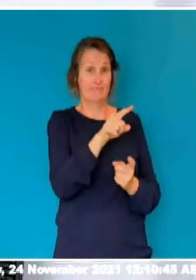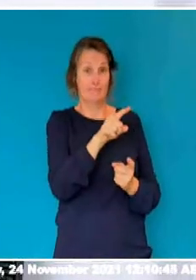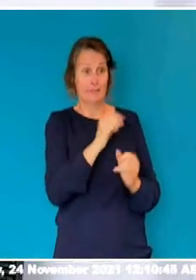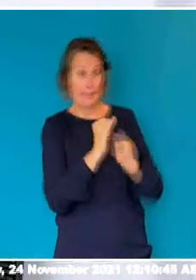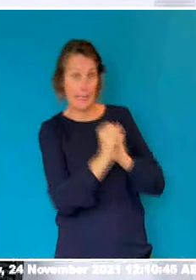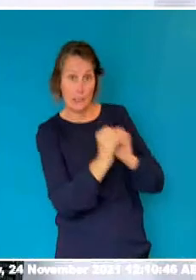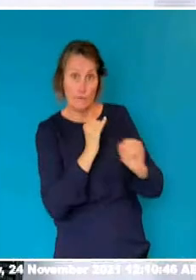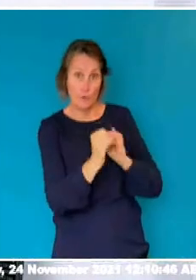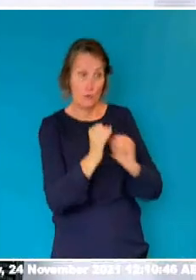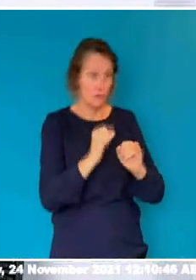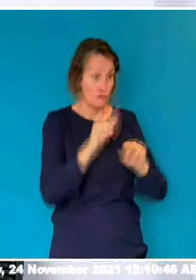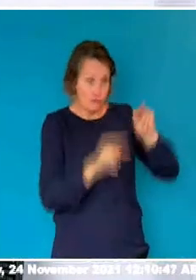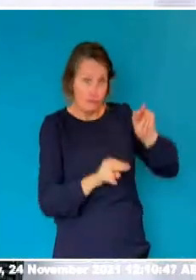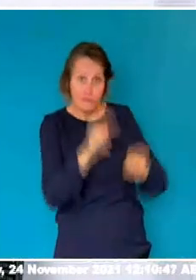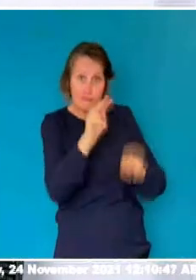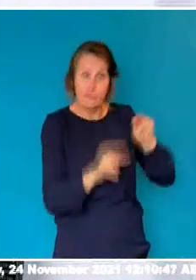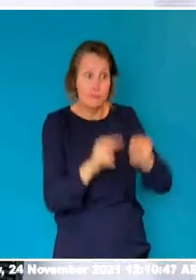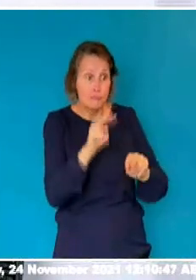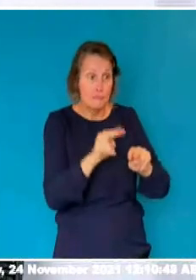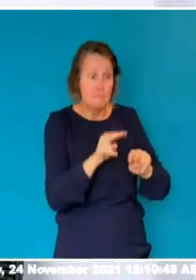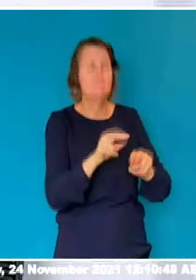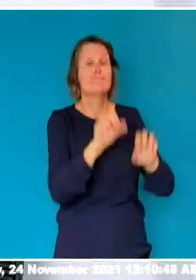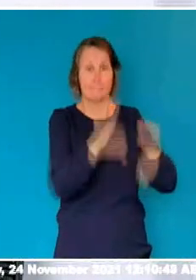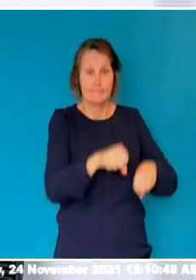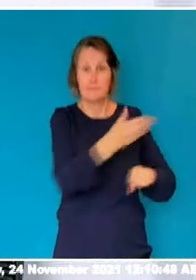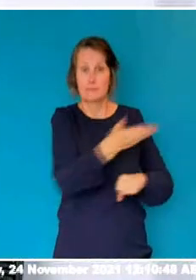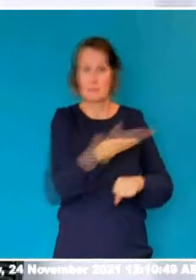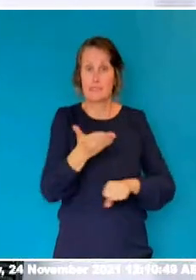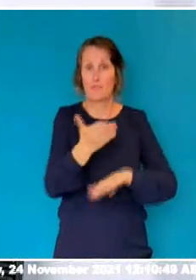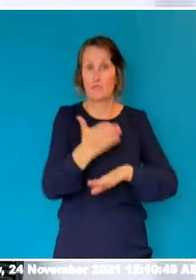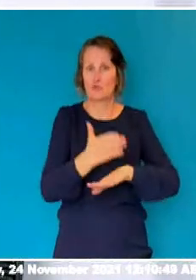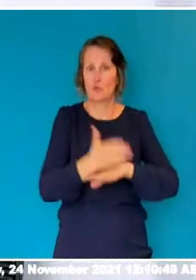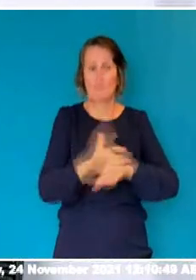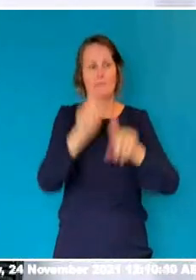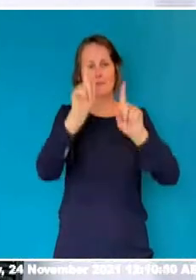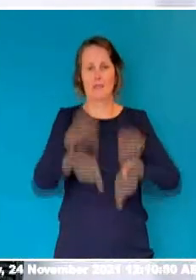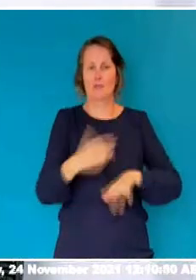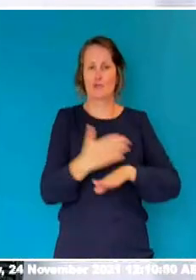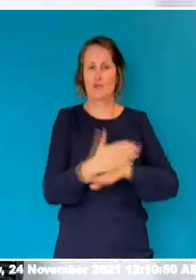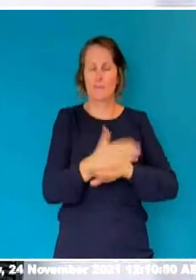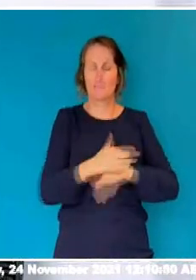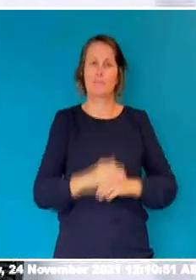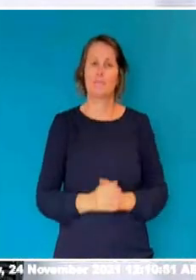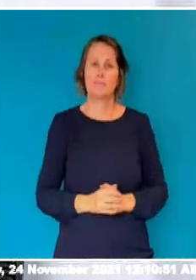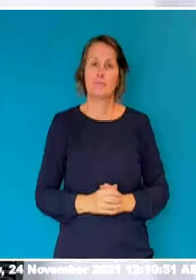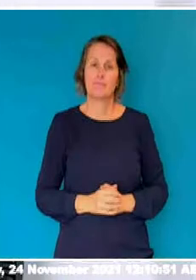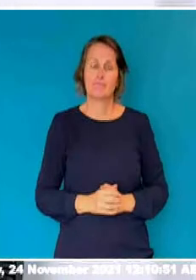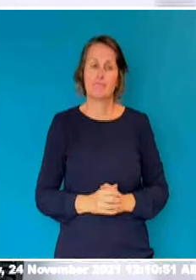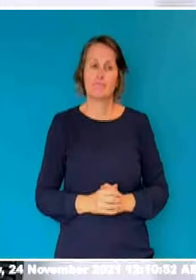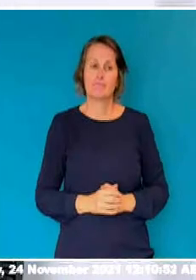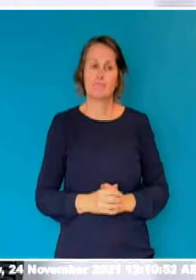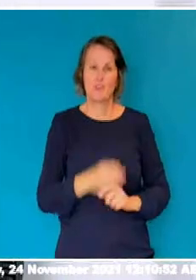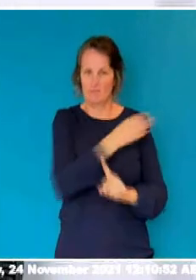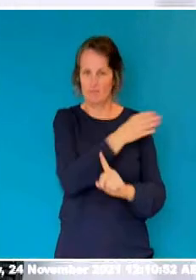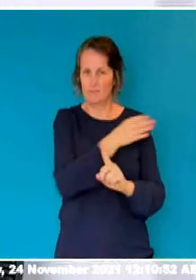Is there a separate policy after day one for the requesting of